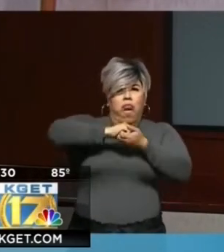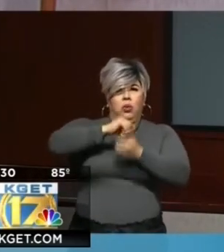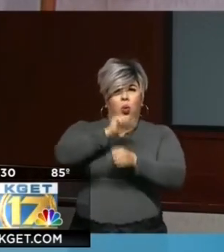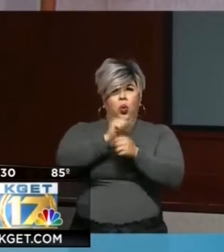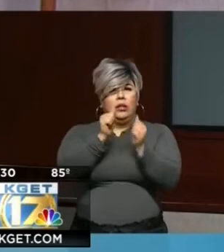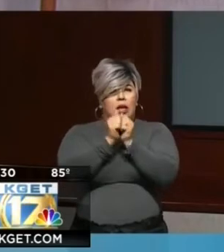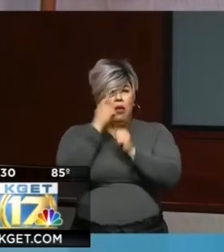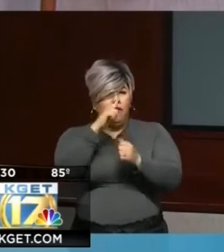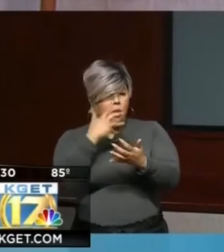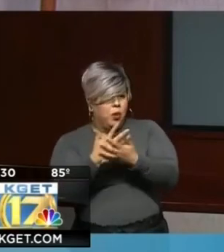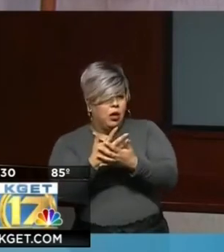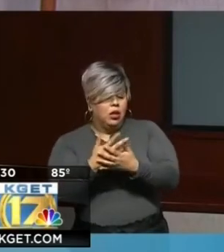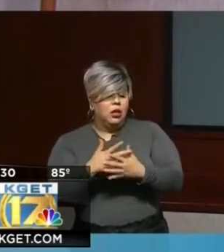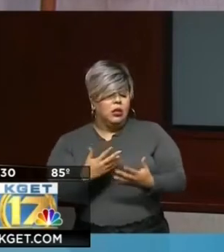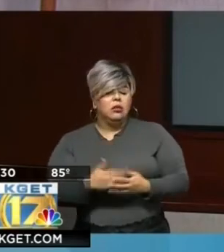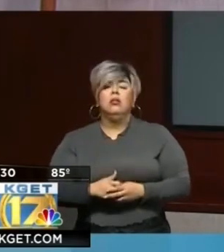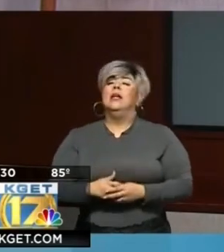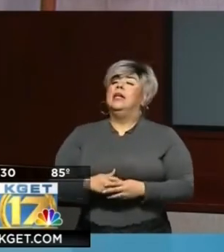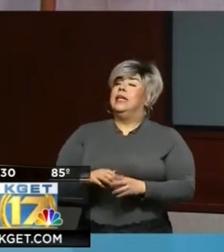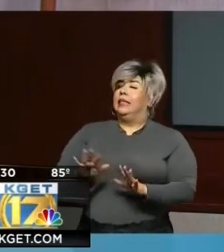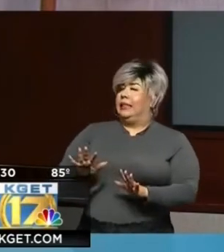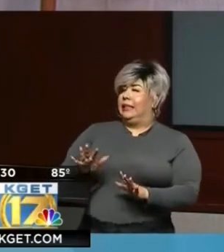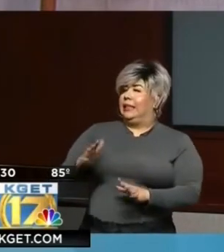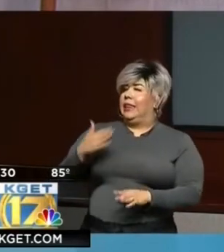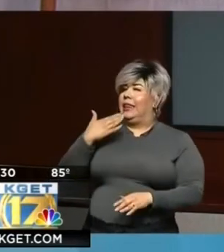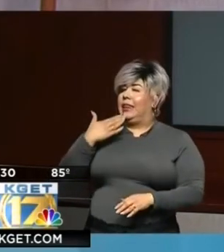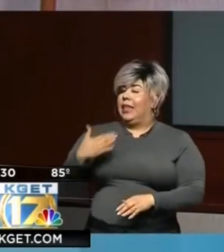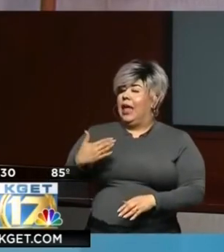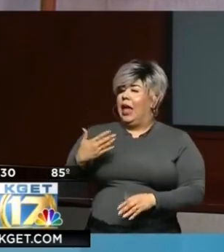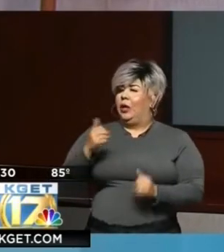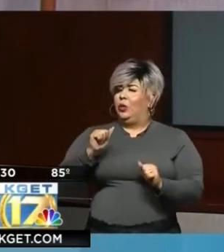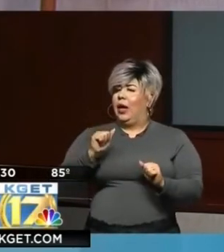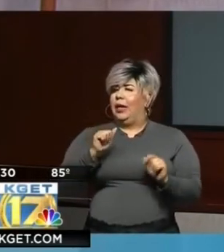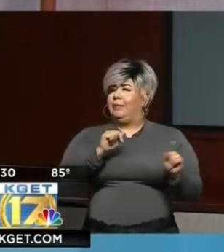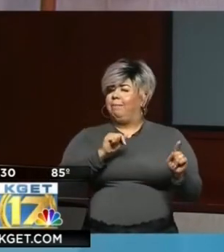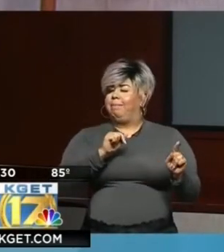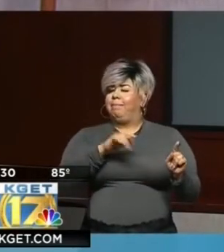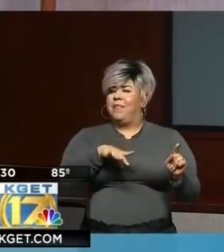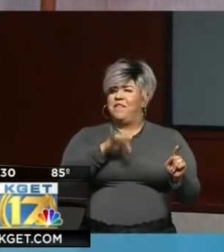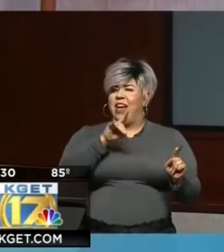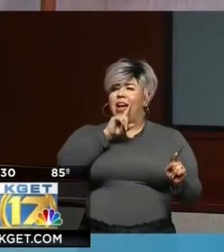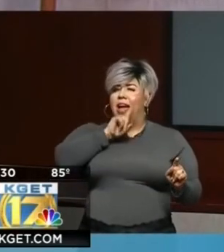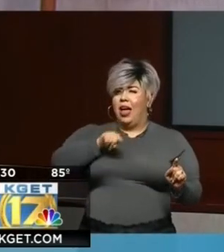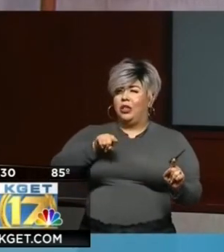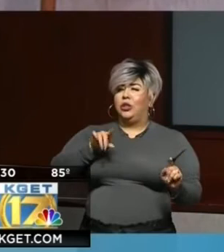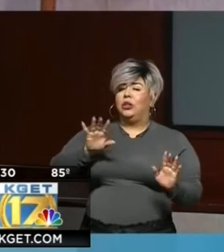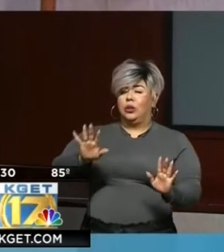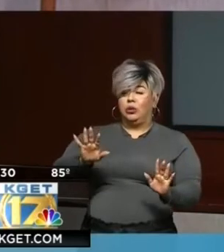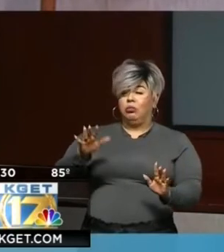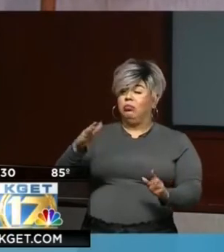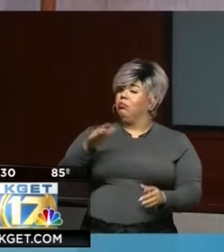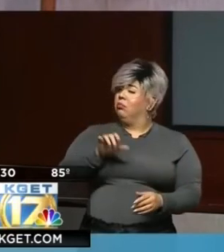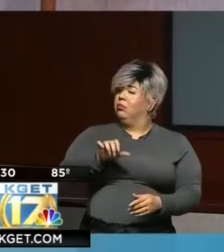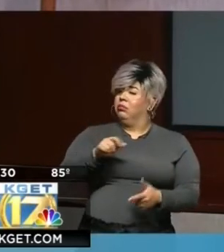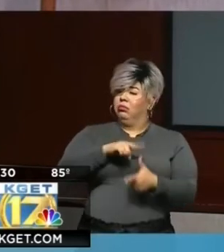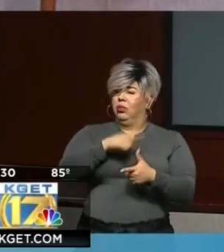AND JUST WONDERING IF THERE ARE ANY COORDINATION THERE. THANKS, STACEY.